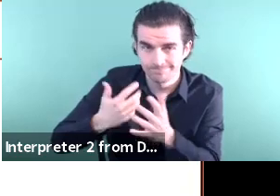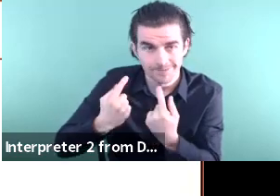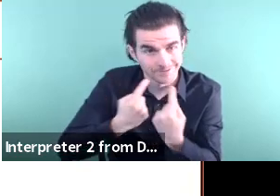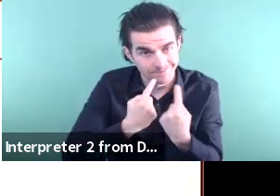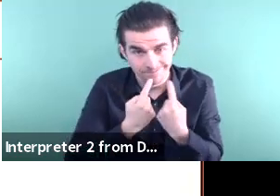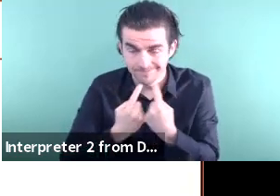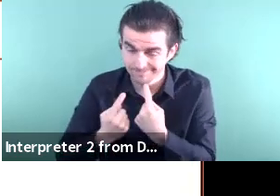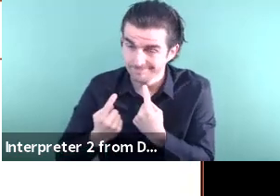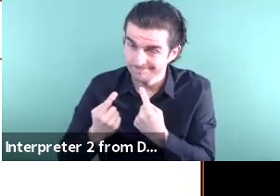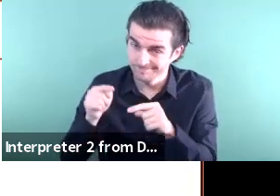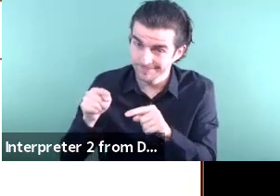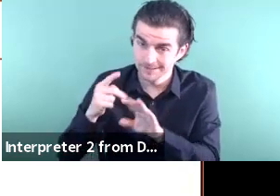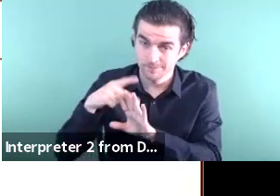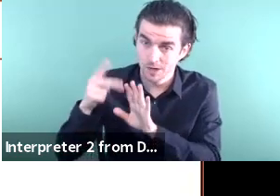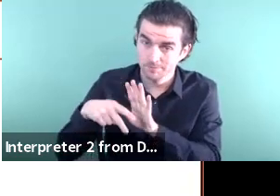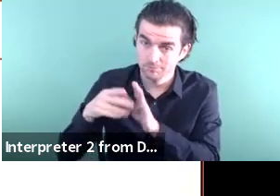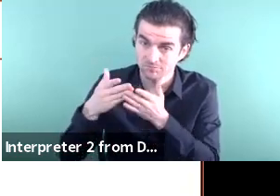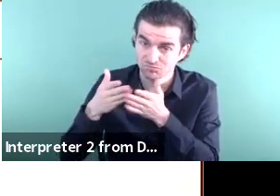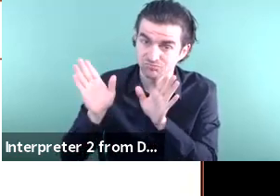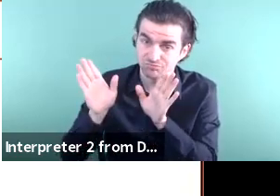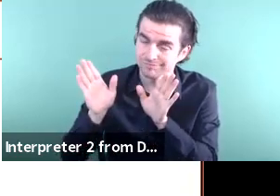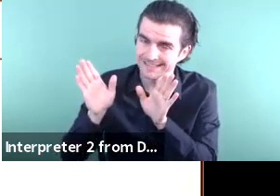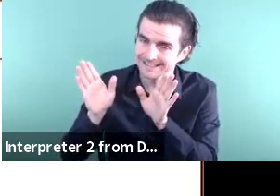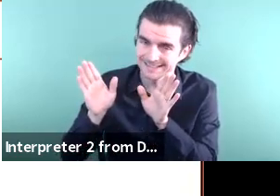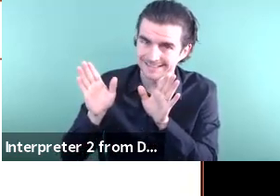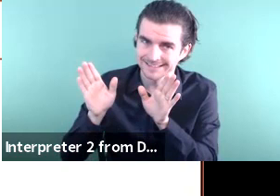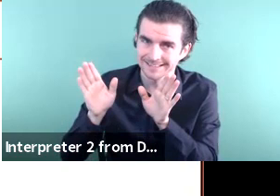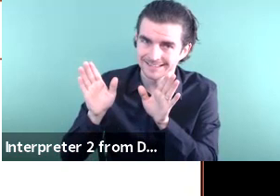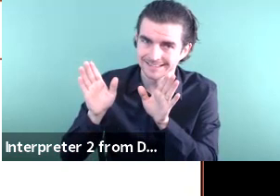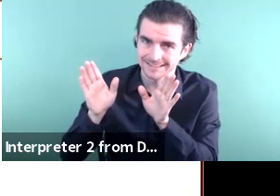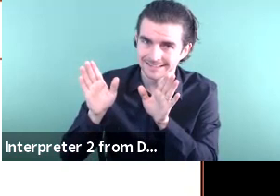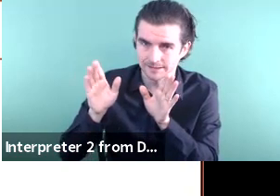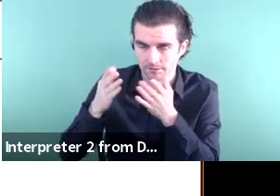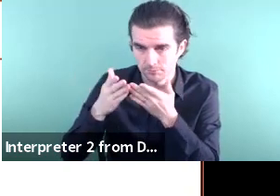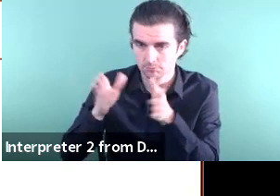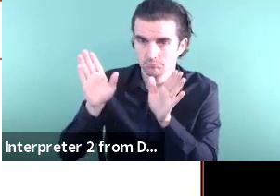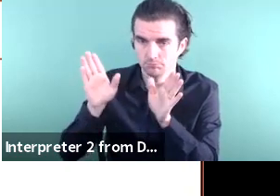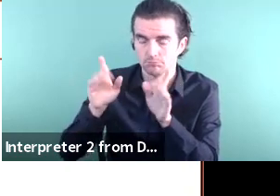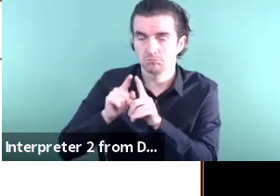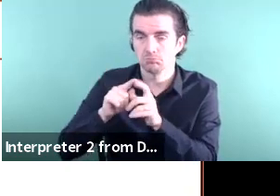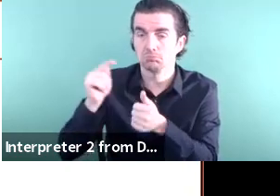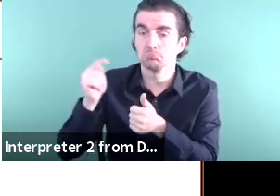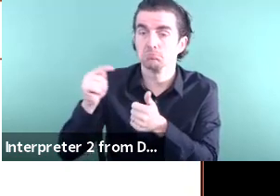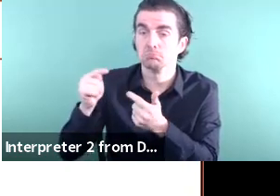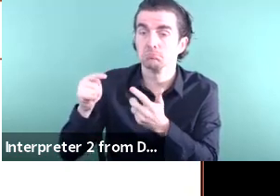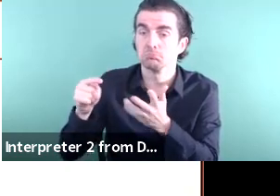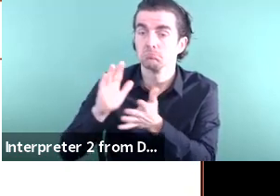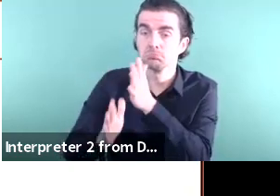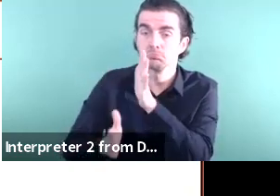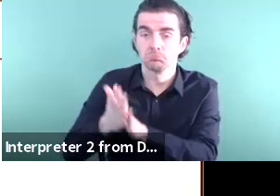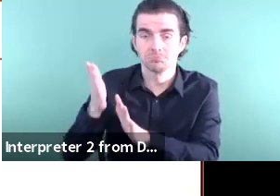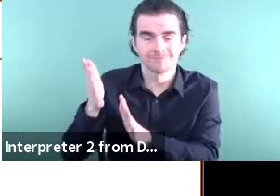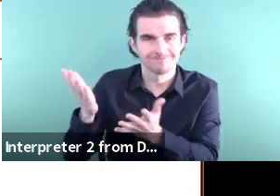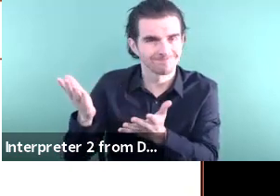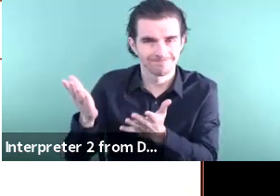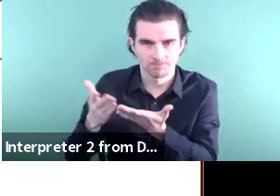both in developing countries, middle-income countries and high-income countries.